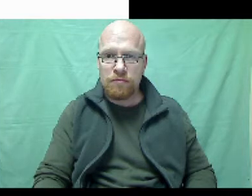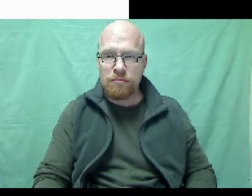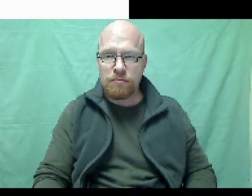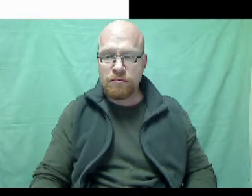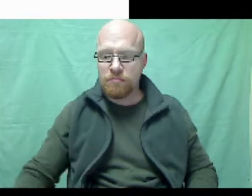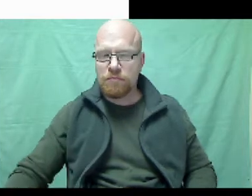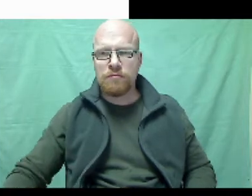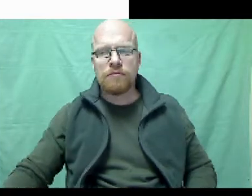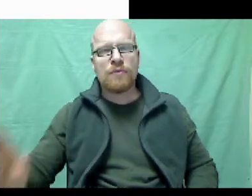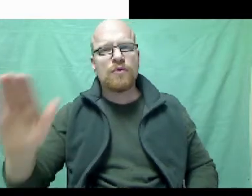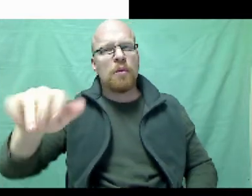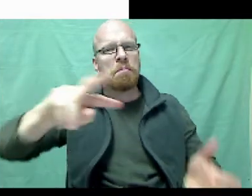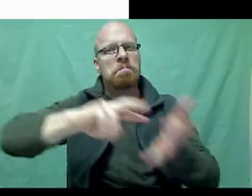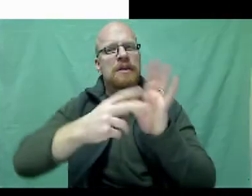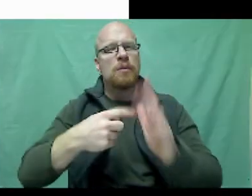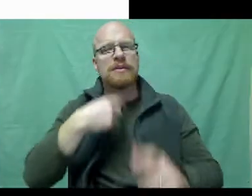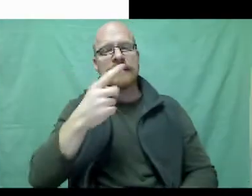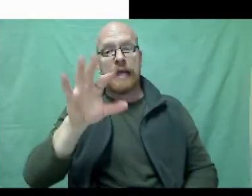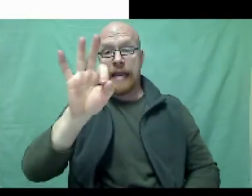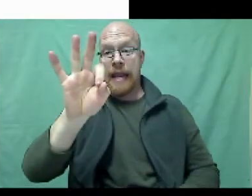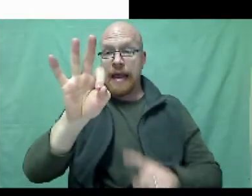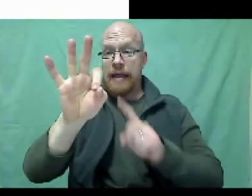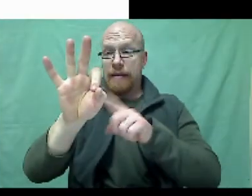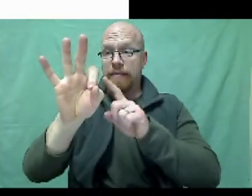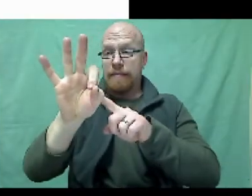So it means, when we say 9 is a perfect square,